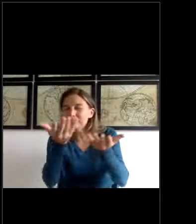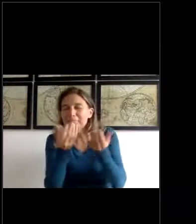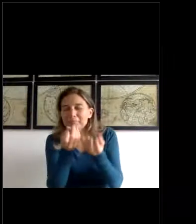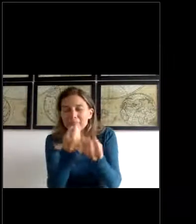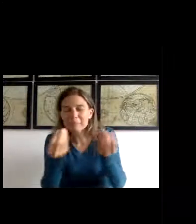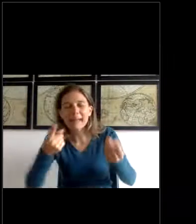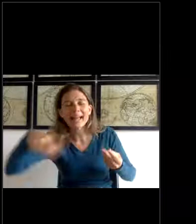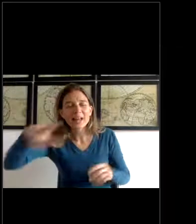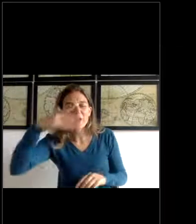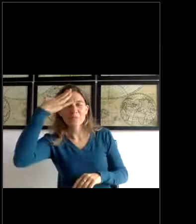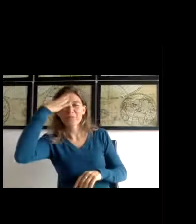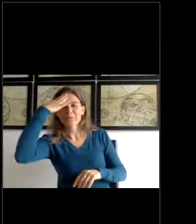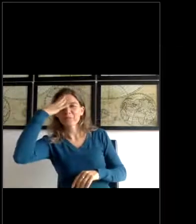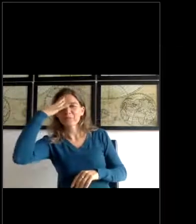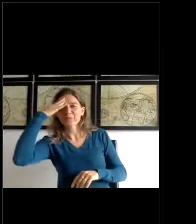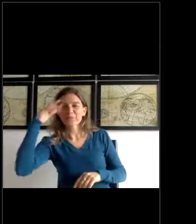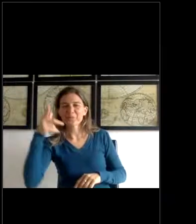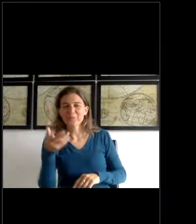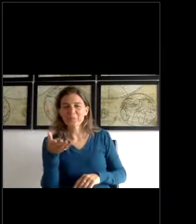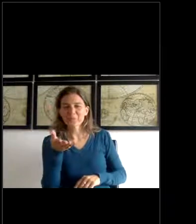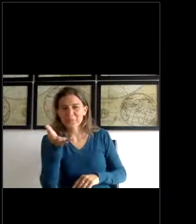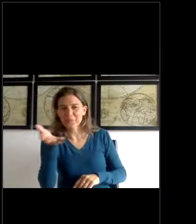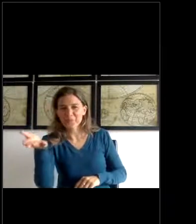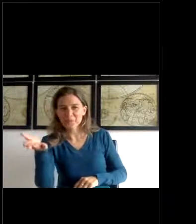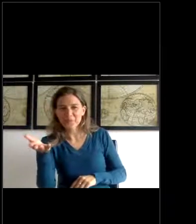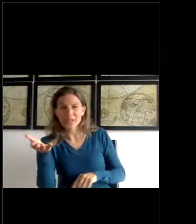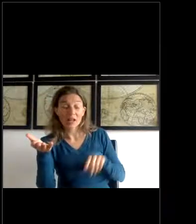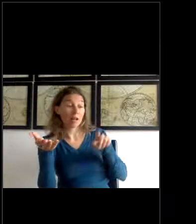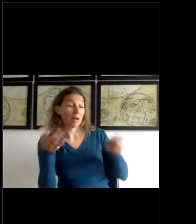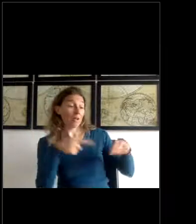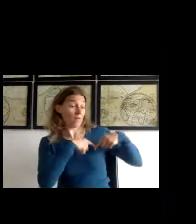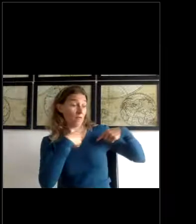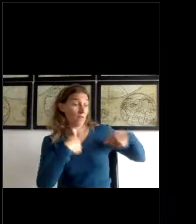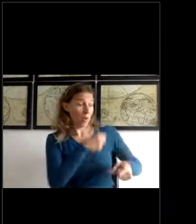Recognizes volunteering and volunteerism is very relevant